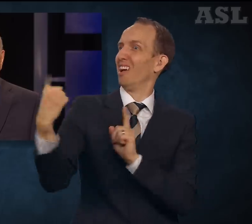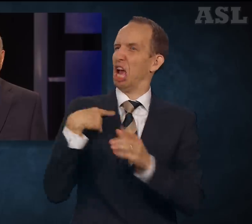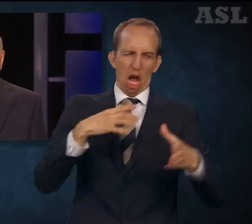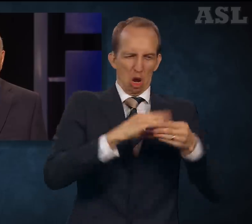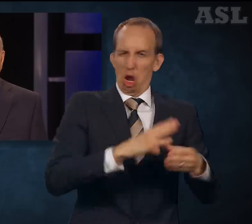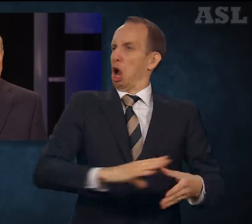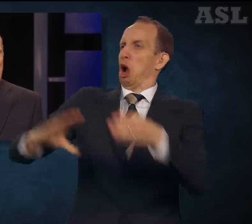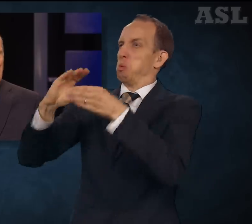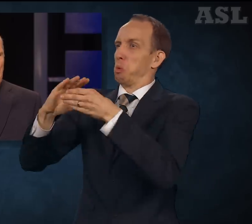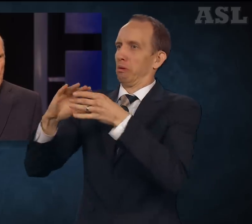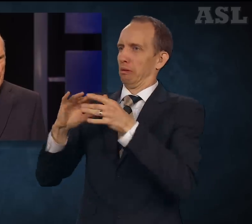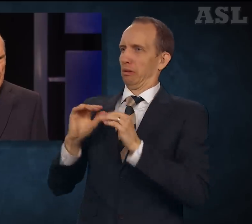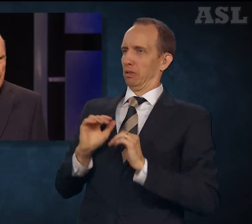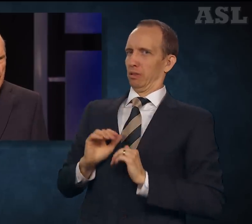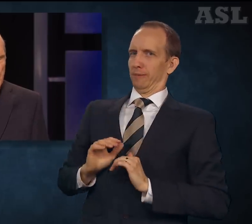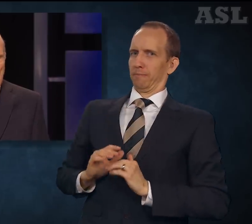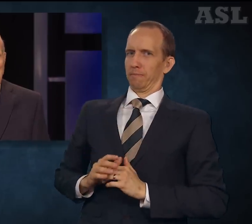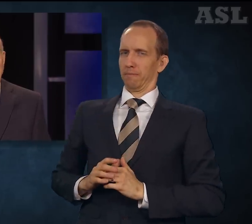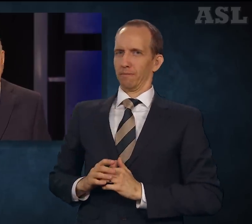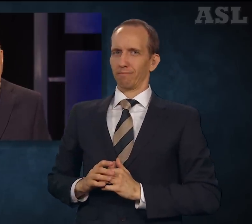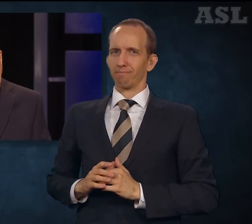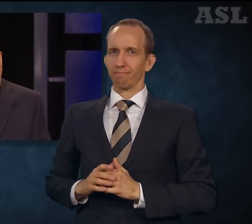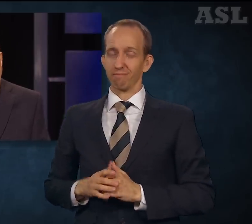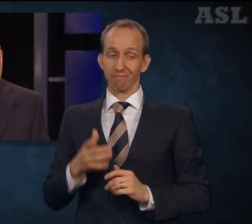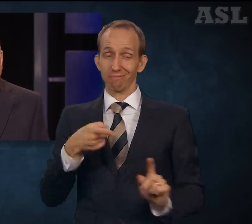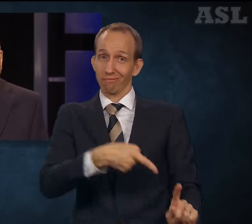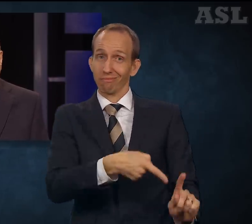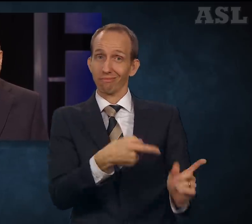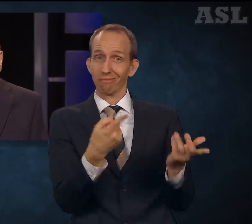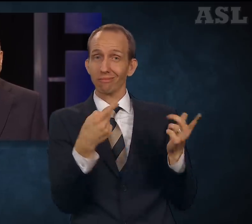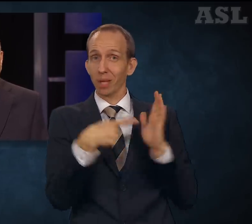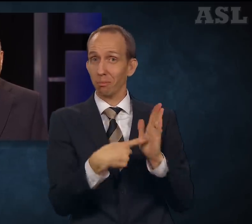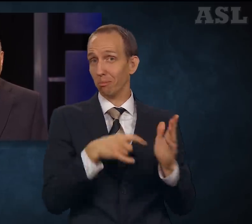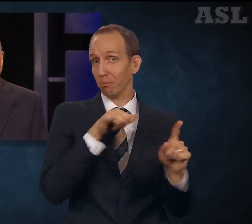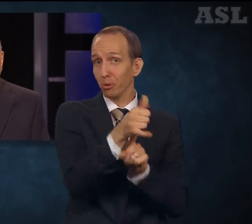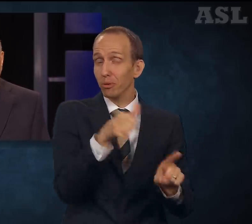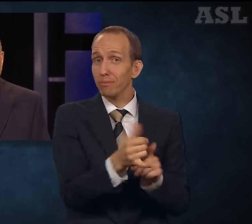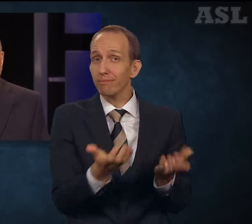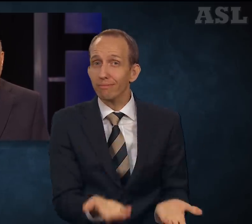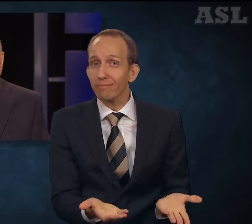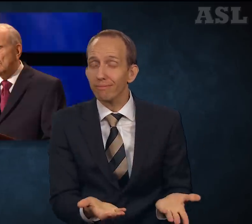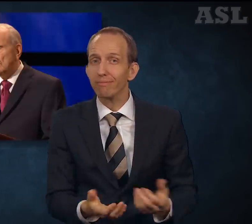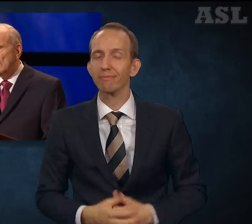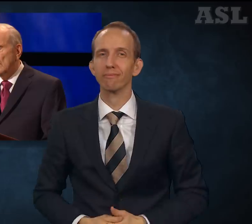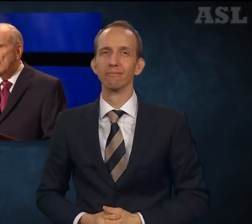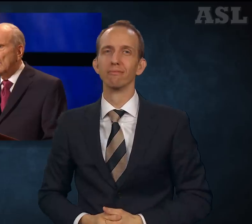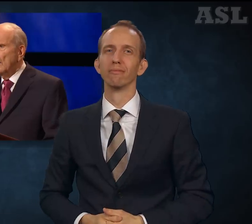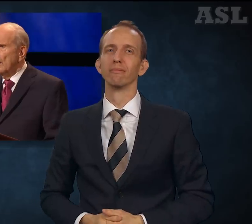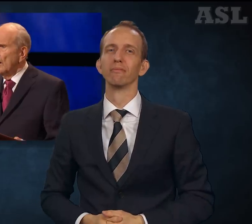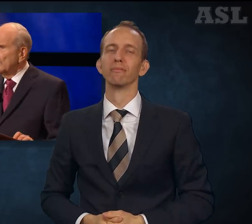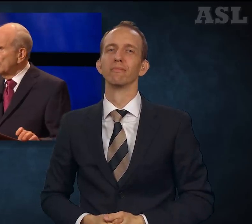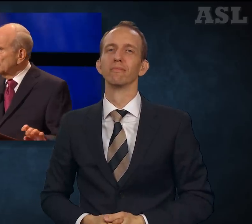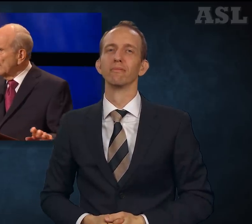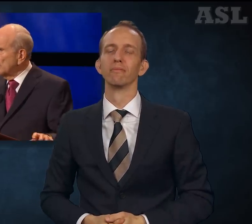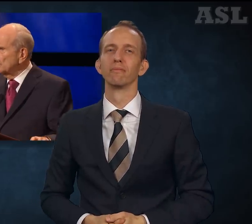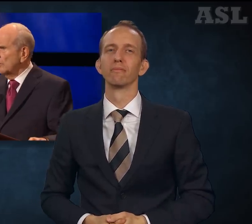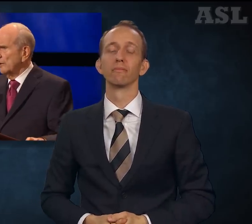THINGS THAT THEY WOULD NEVER